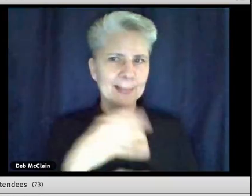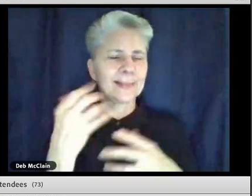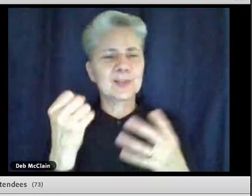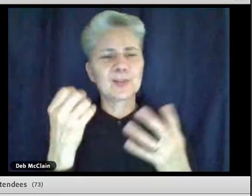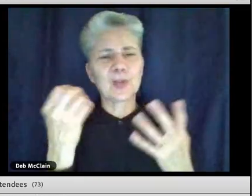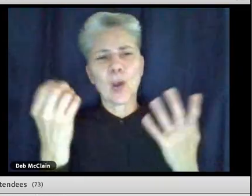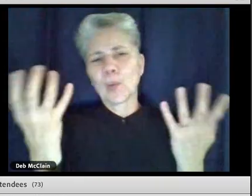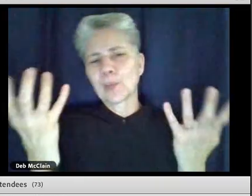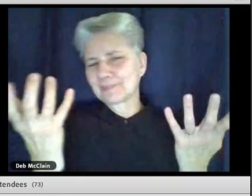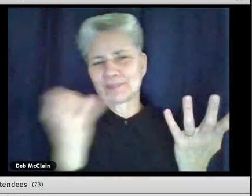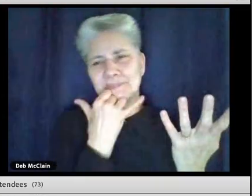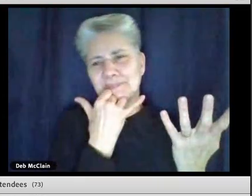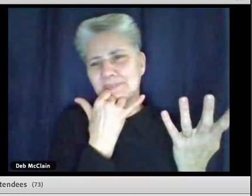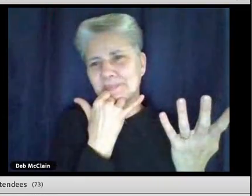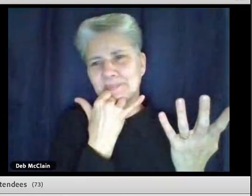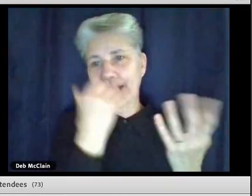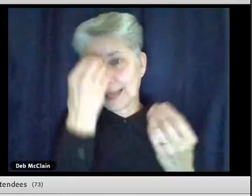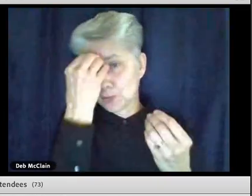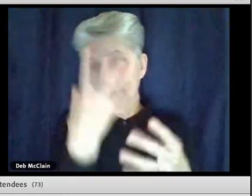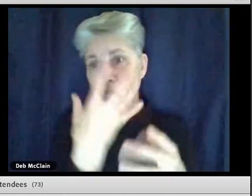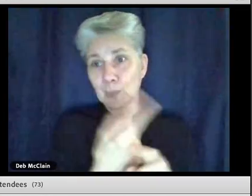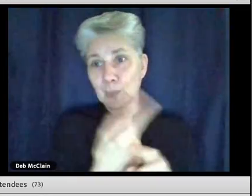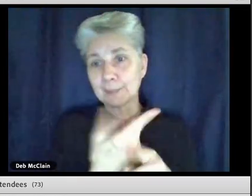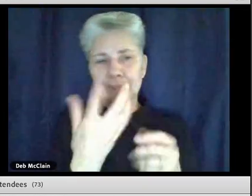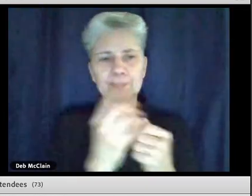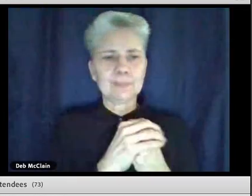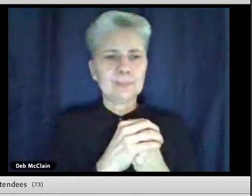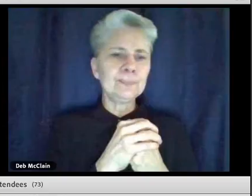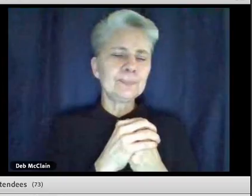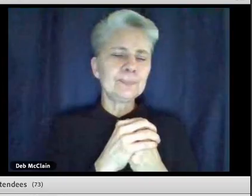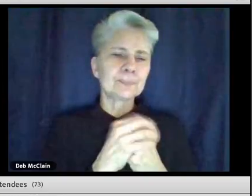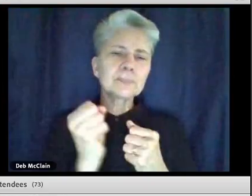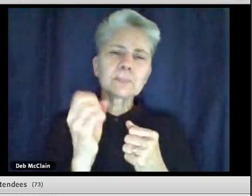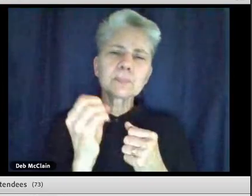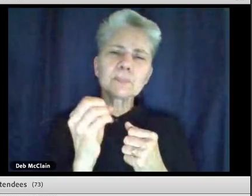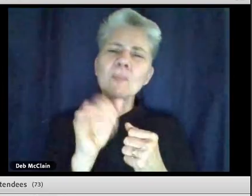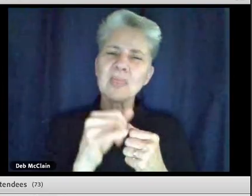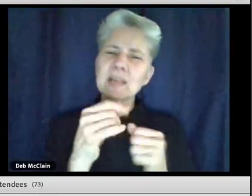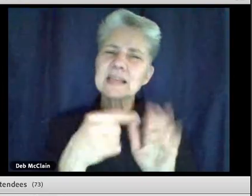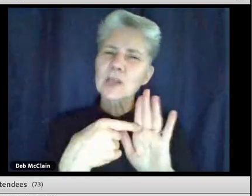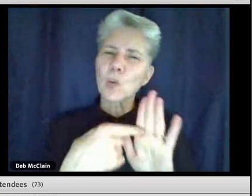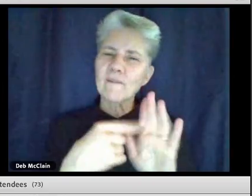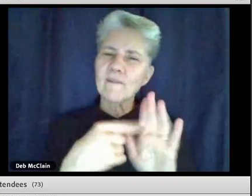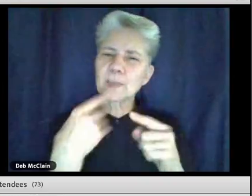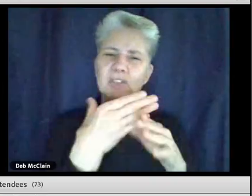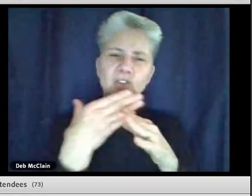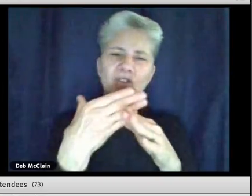somebody's dentist had told them that, so interesting, right?